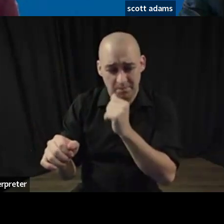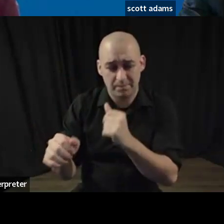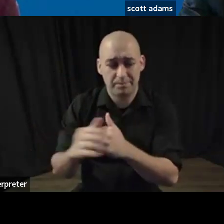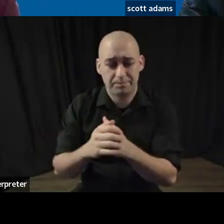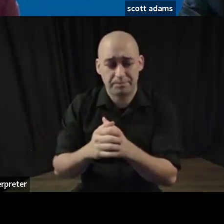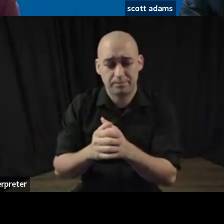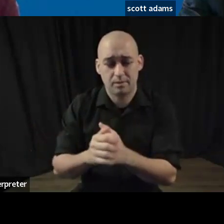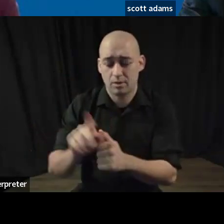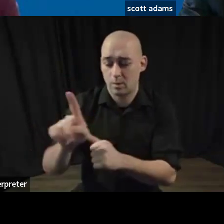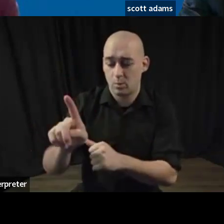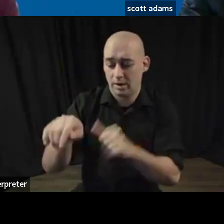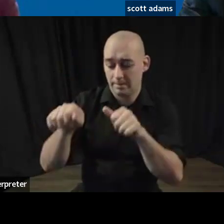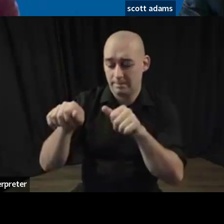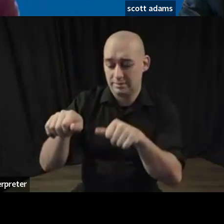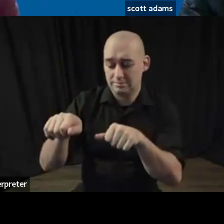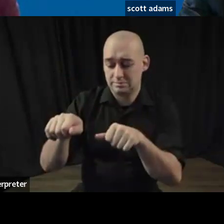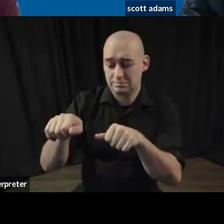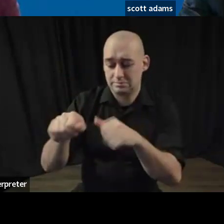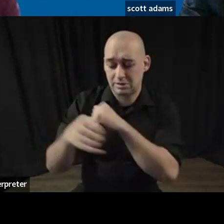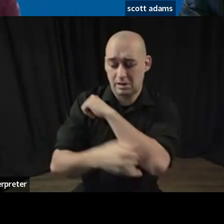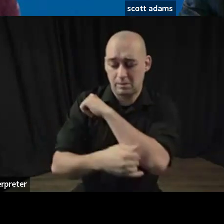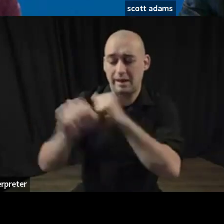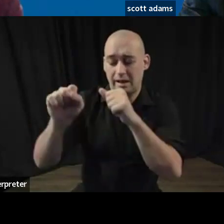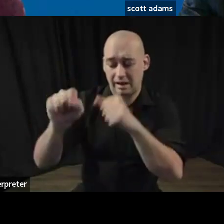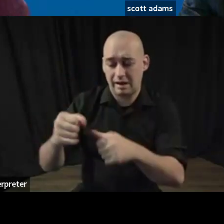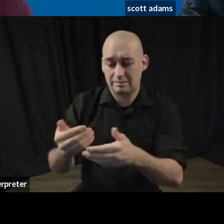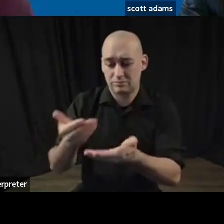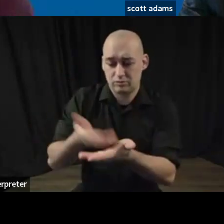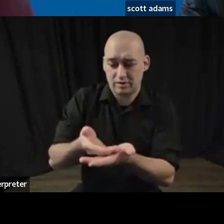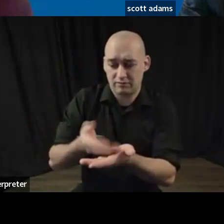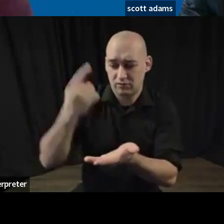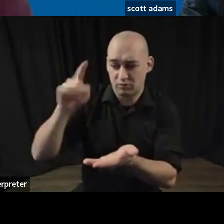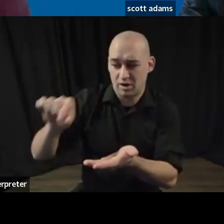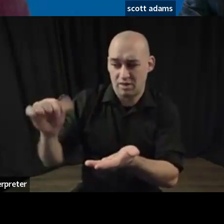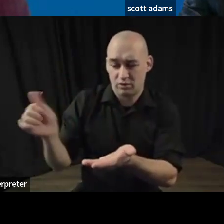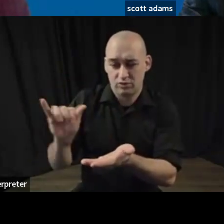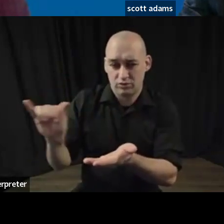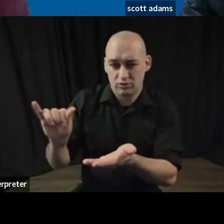potential county could come in on behalf of other counties. They would just have to demonstrate and